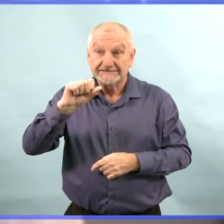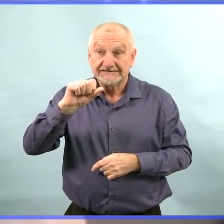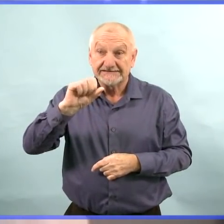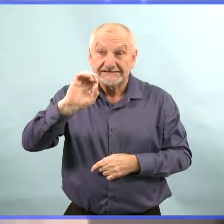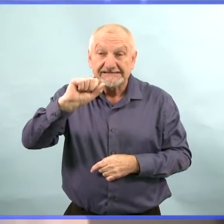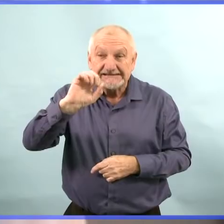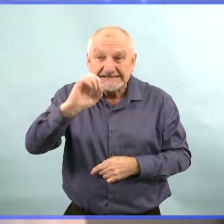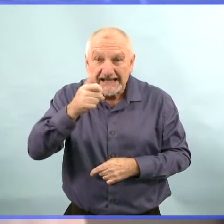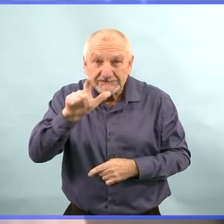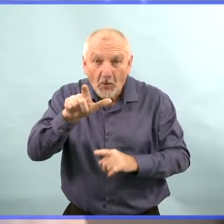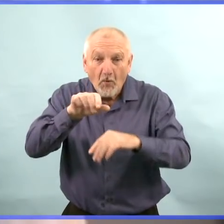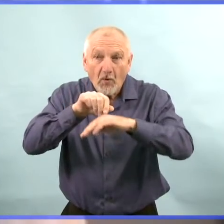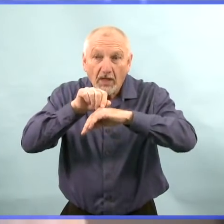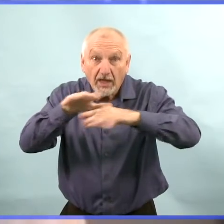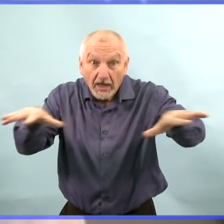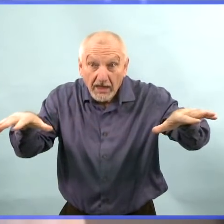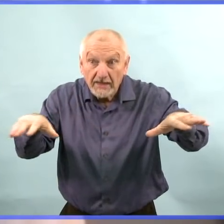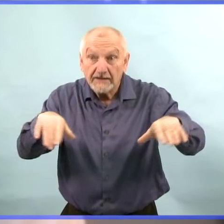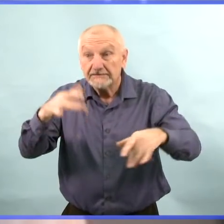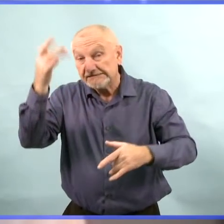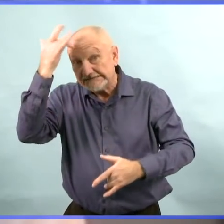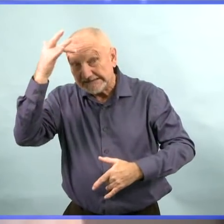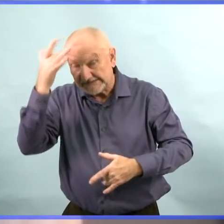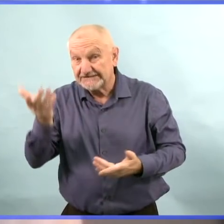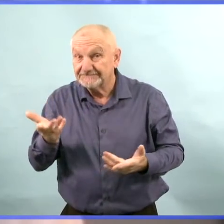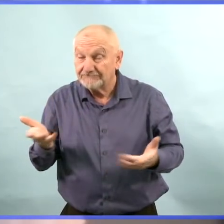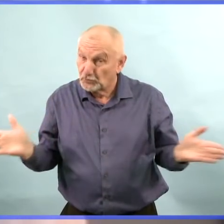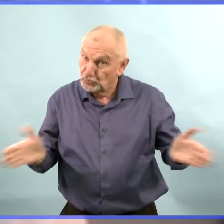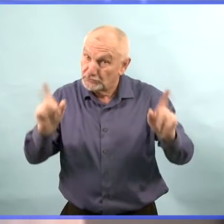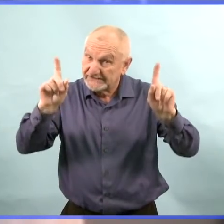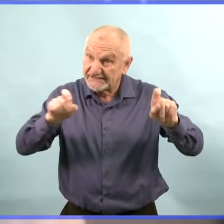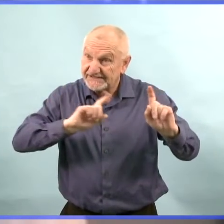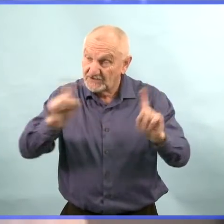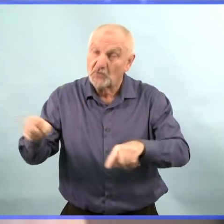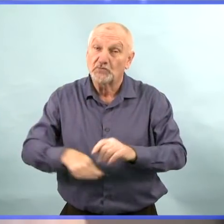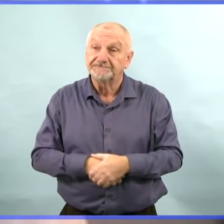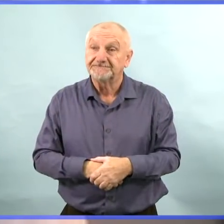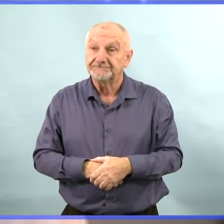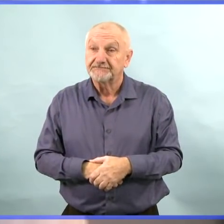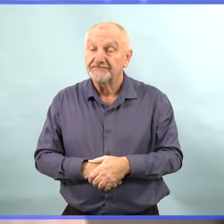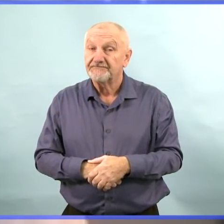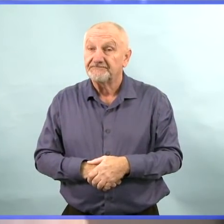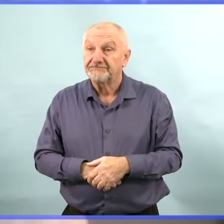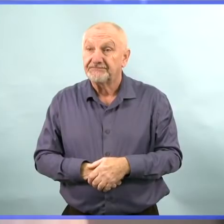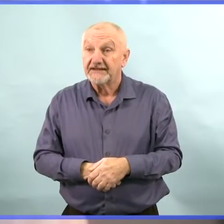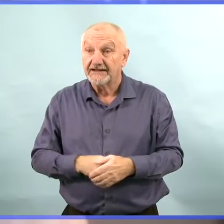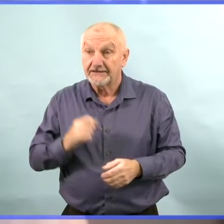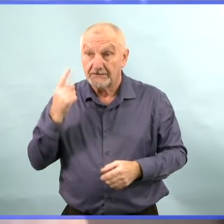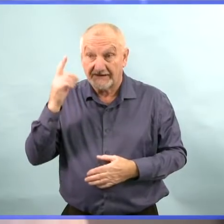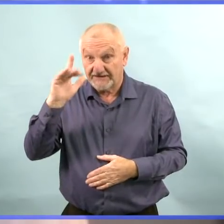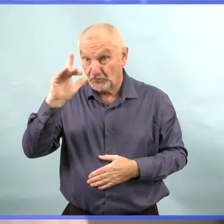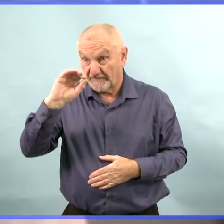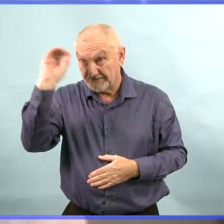testing and treatment options around 25 percent of people living with hiv infection are unaware